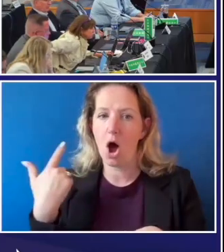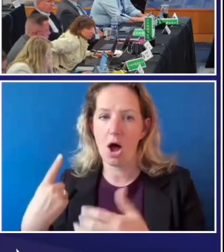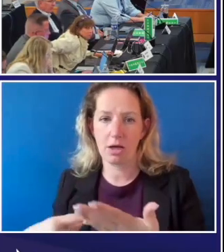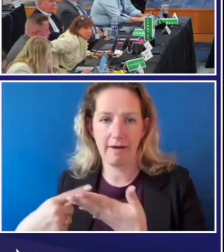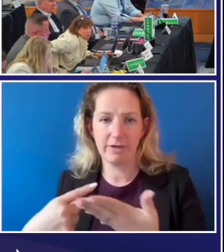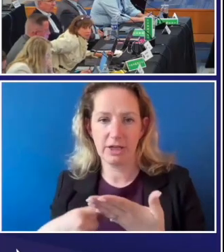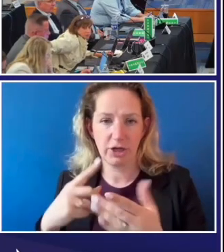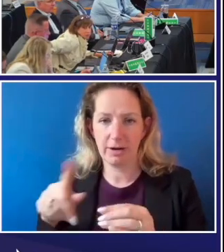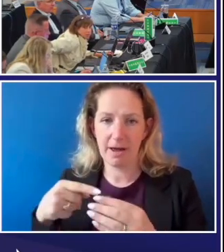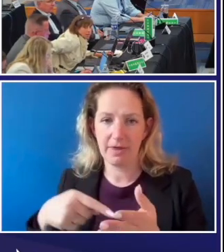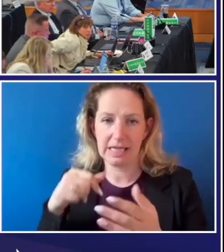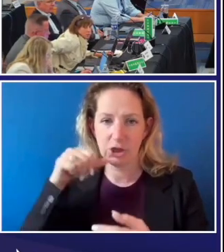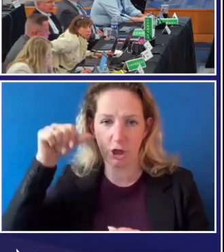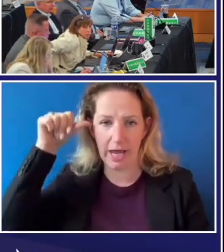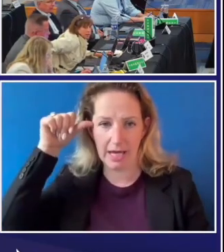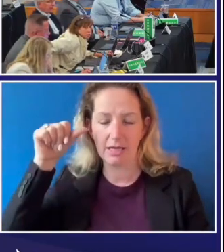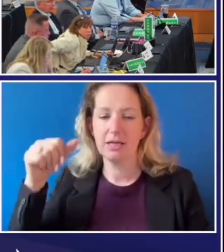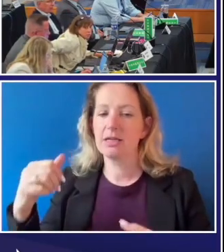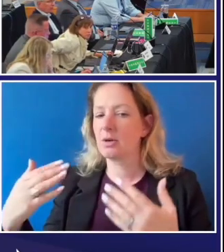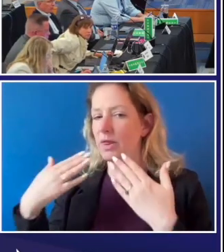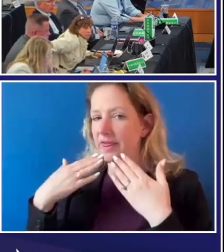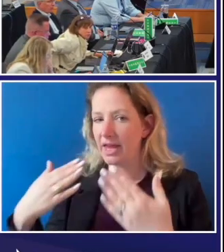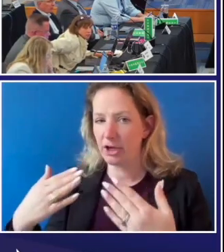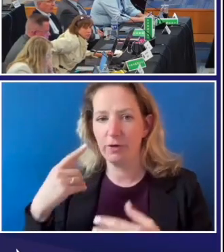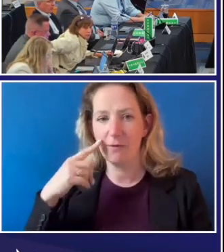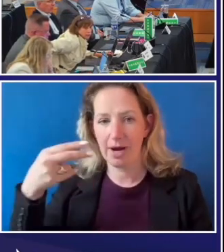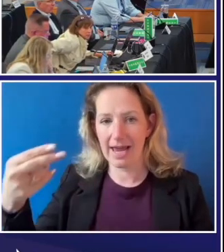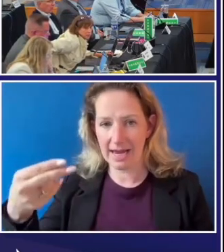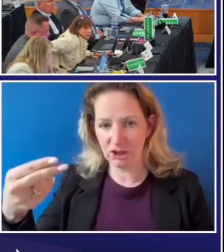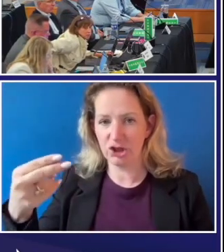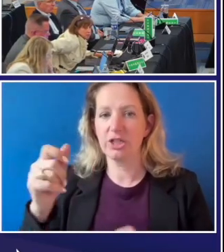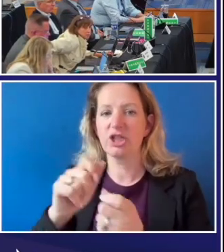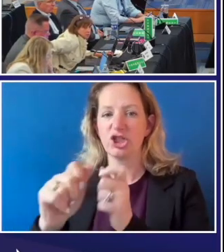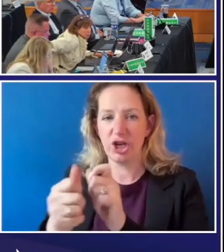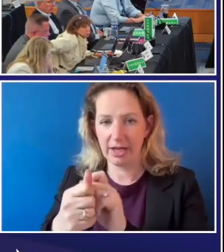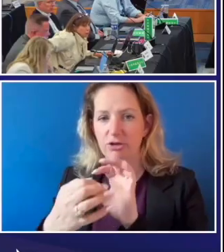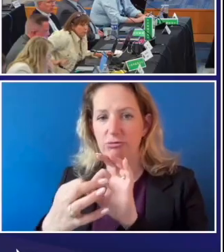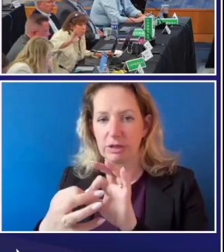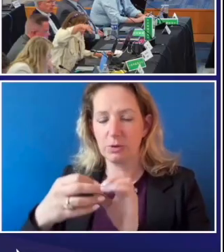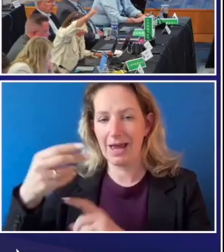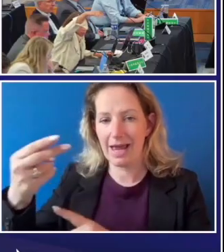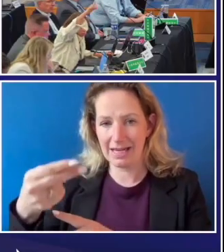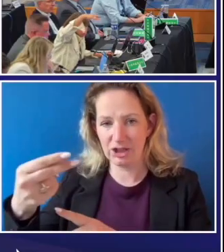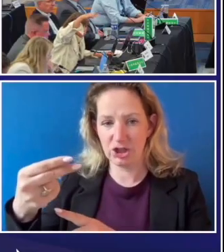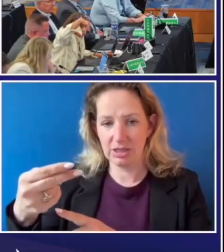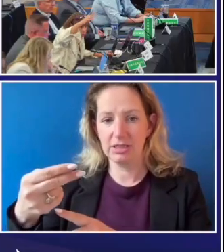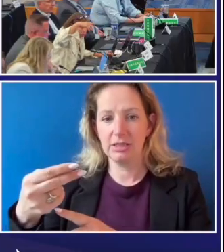Like, so I thanked you for H, the change on H. way in another section further